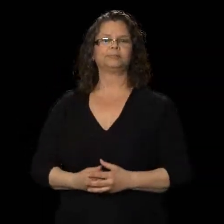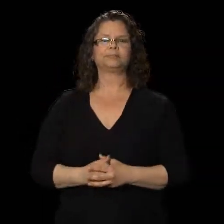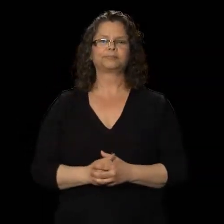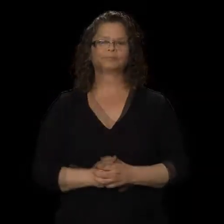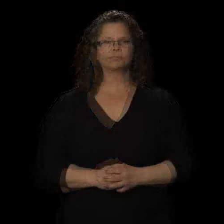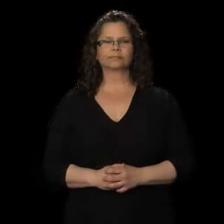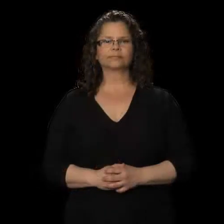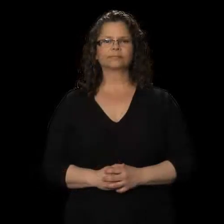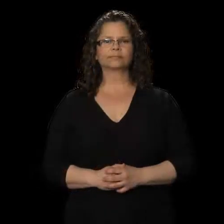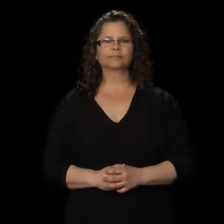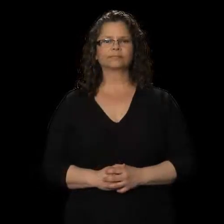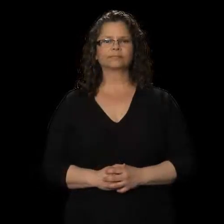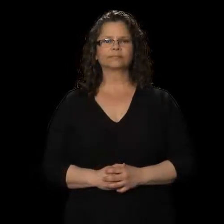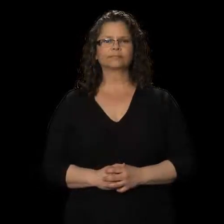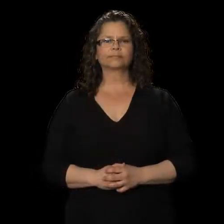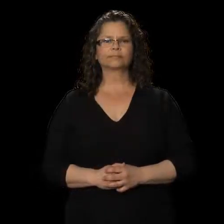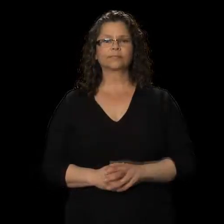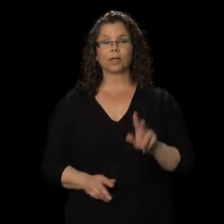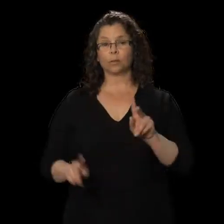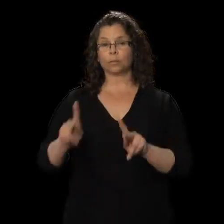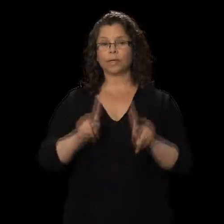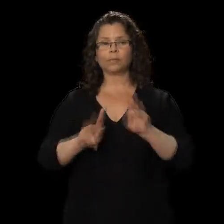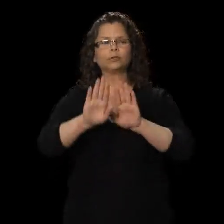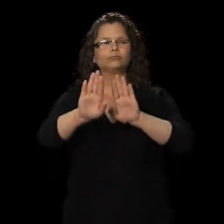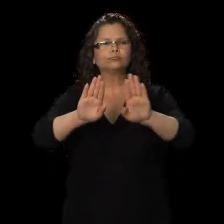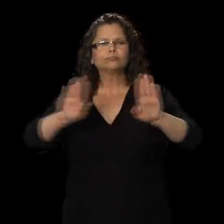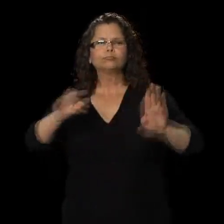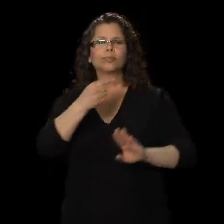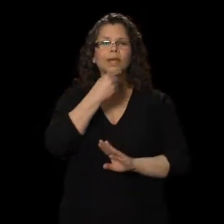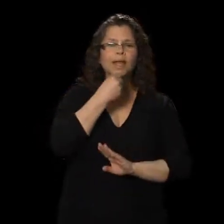A person cannot be treated unequally or harassed in these